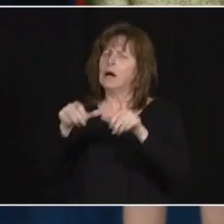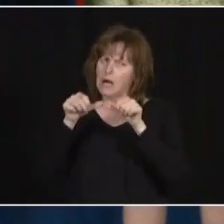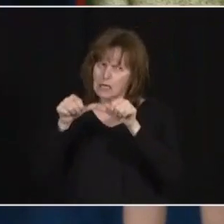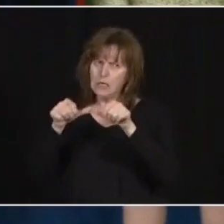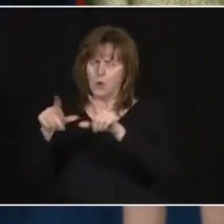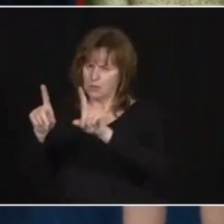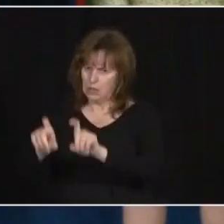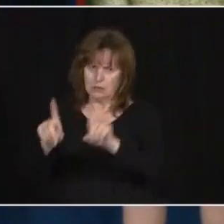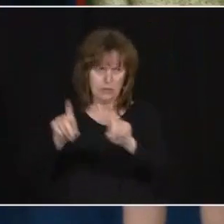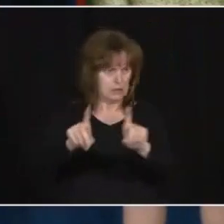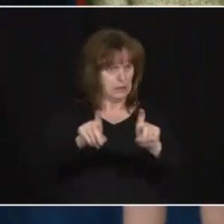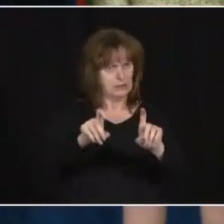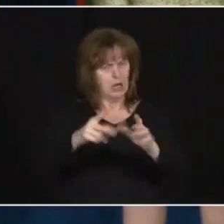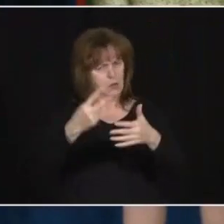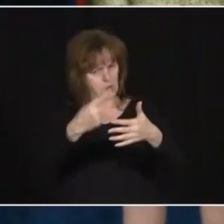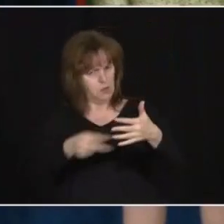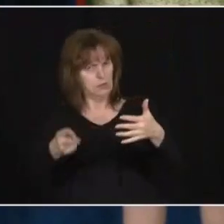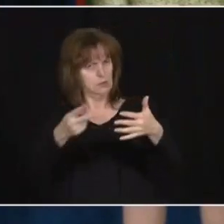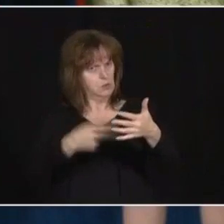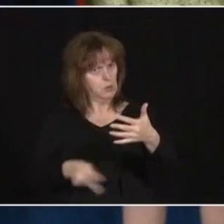how opening up the economy